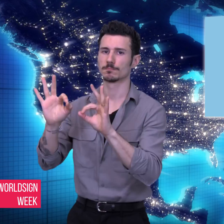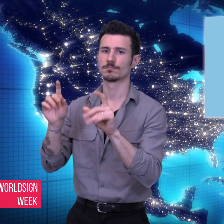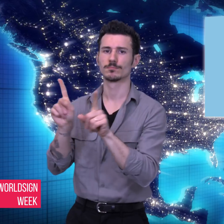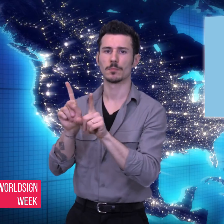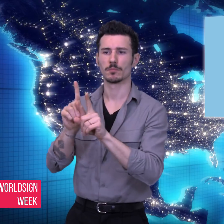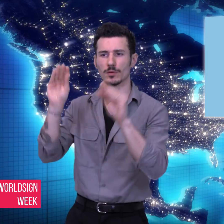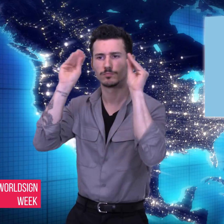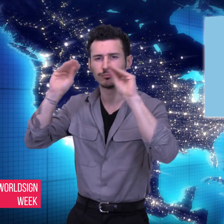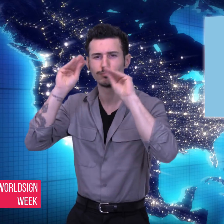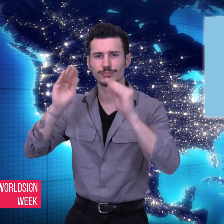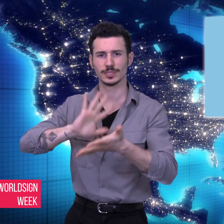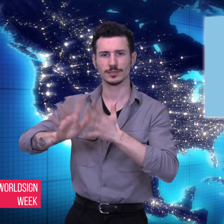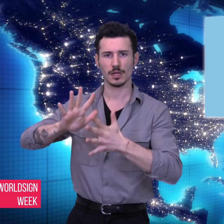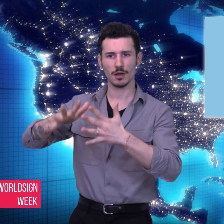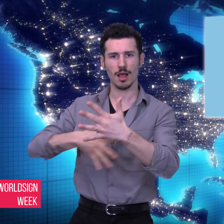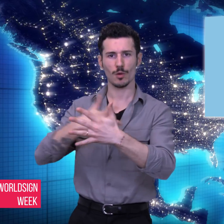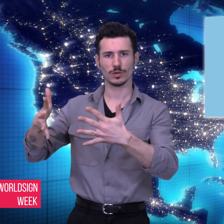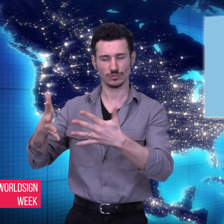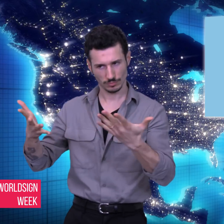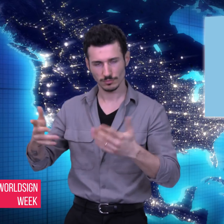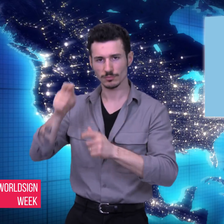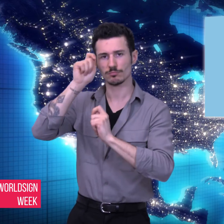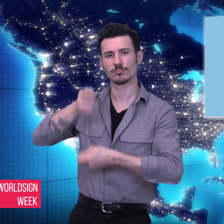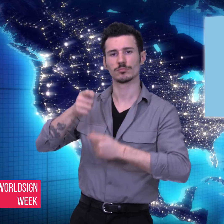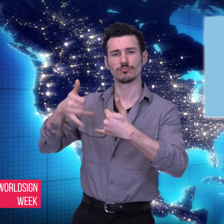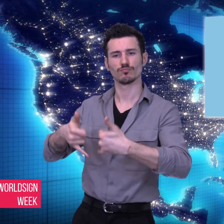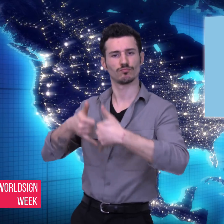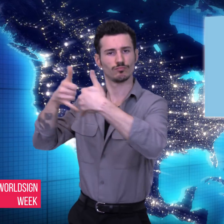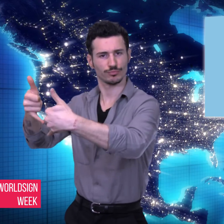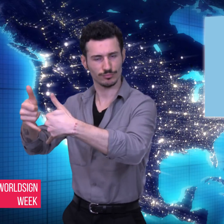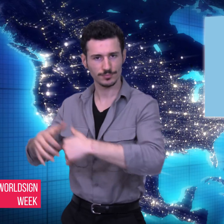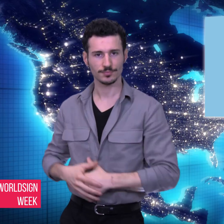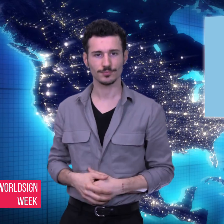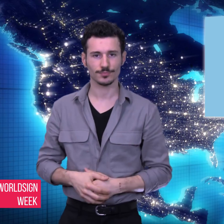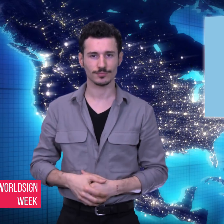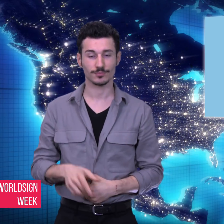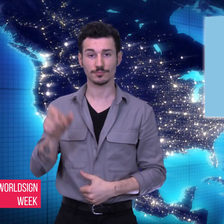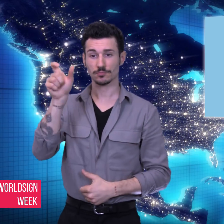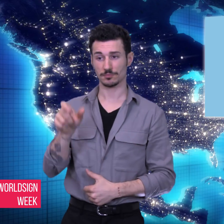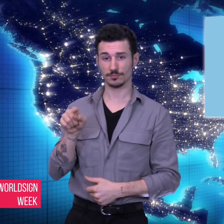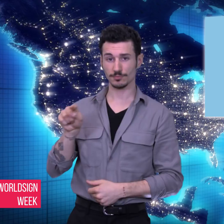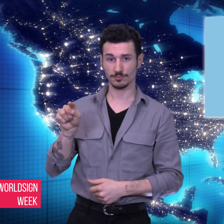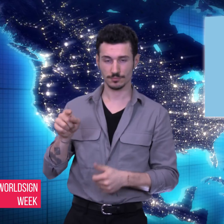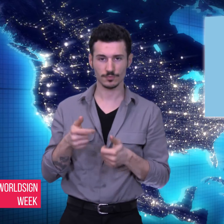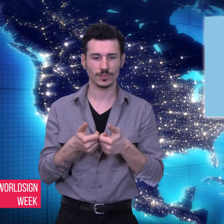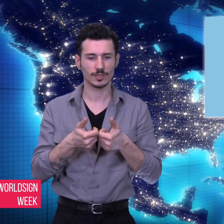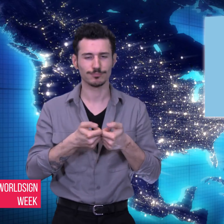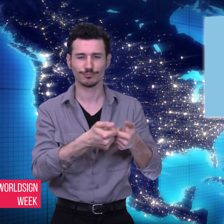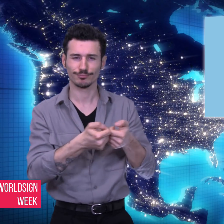named 'Britain's sign language tutor of the year',